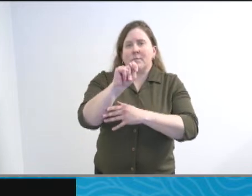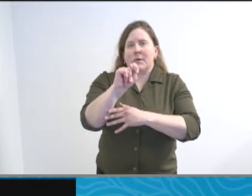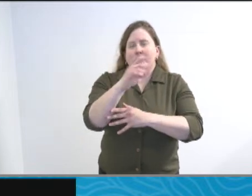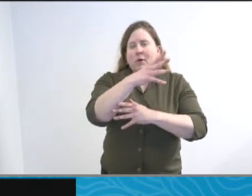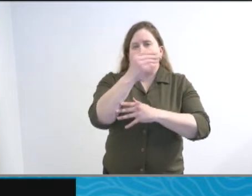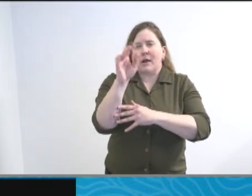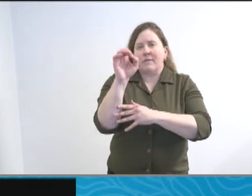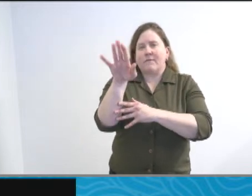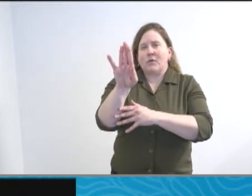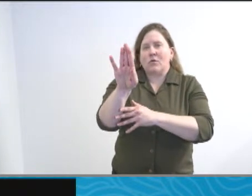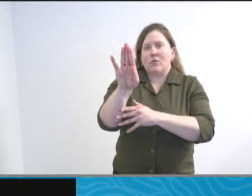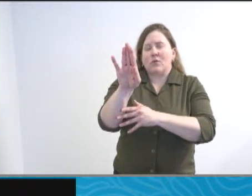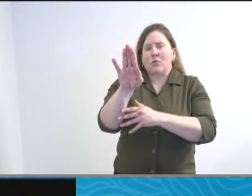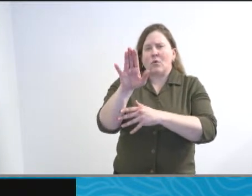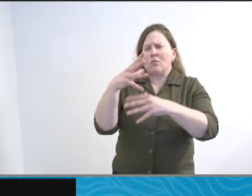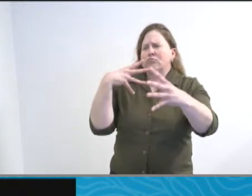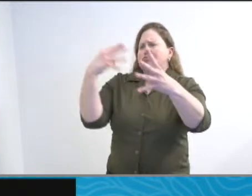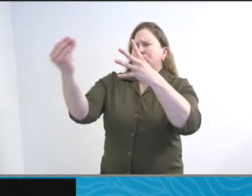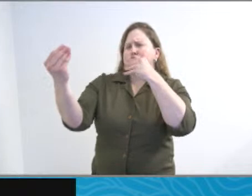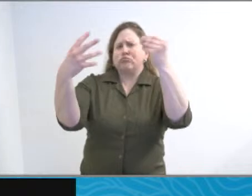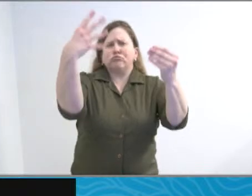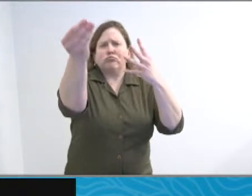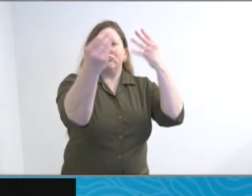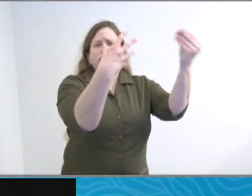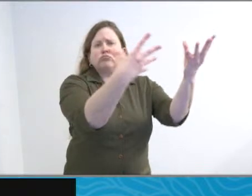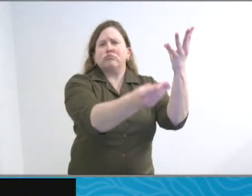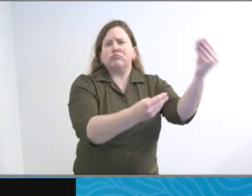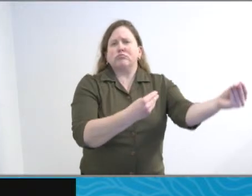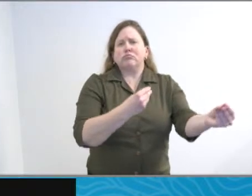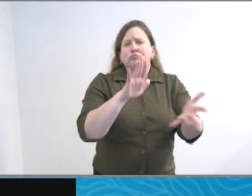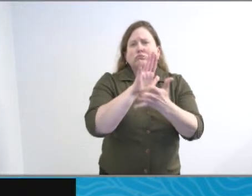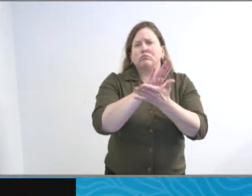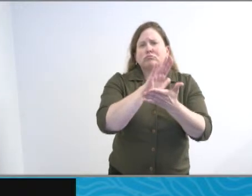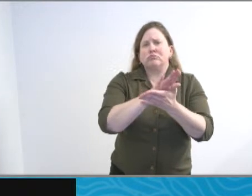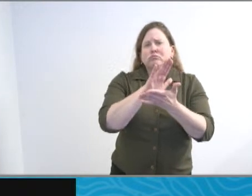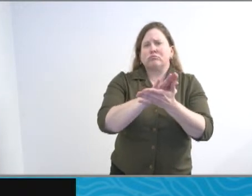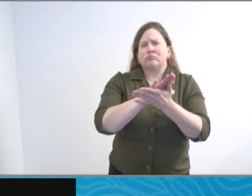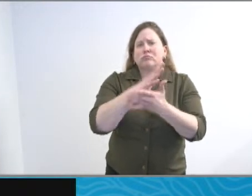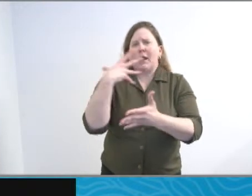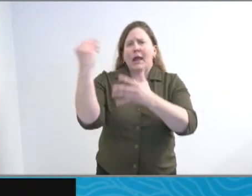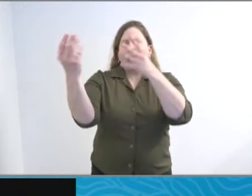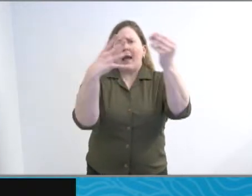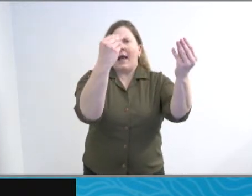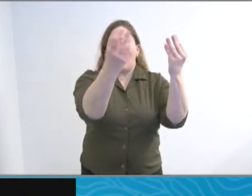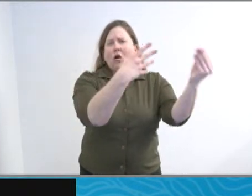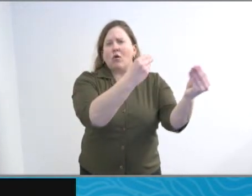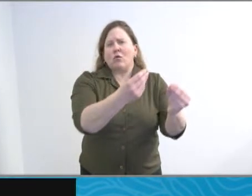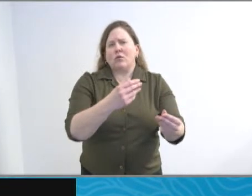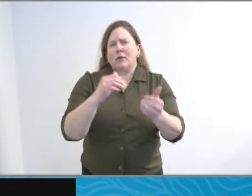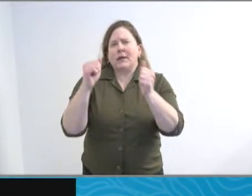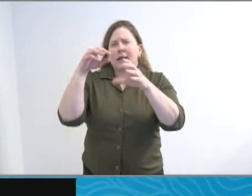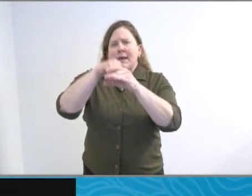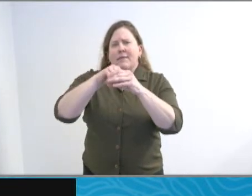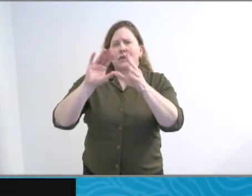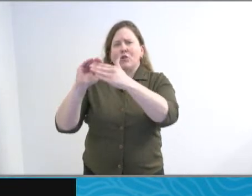We were out at schools, we were out within the community. We called together different groups of our community and